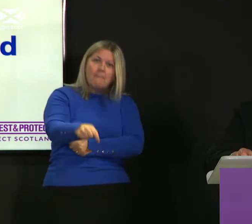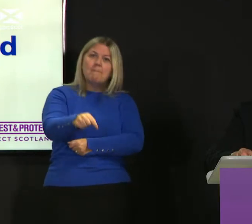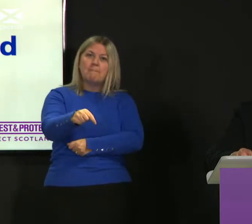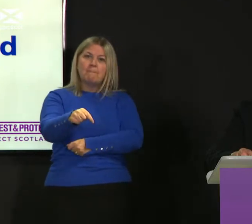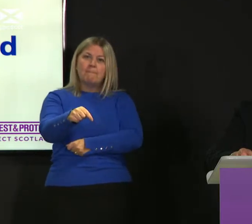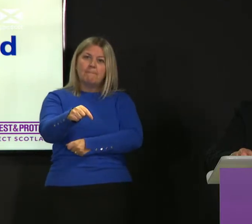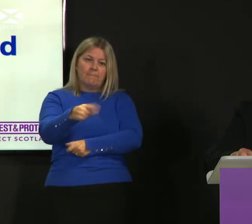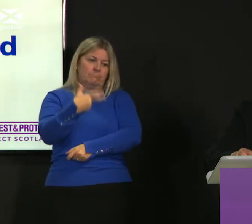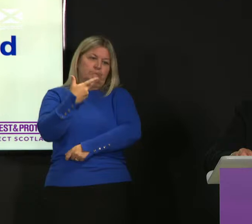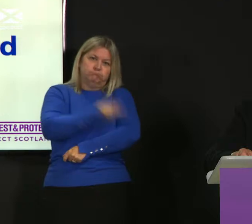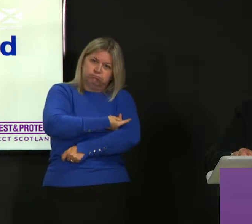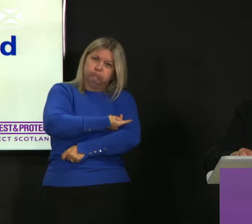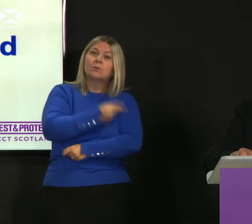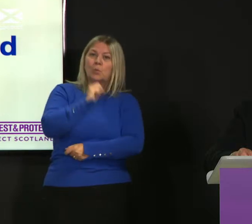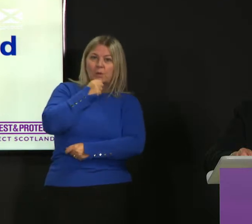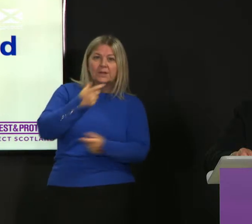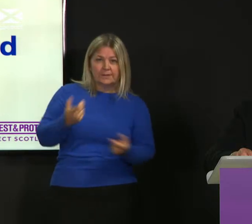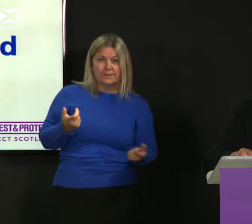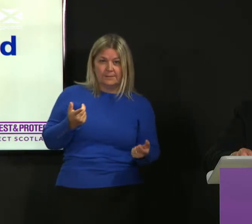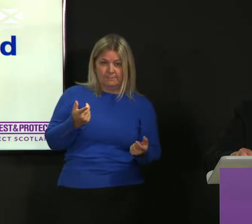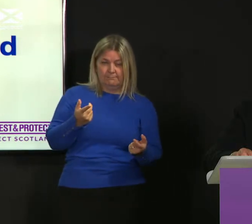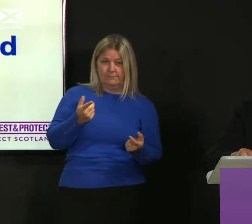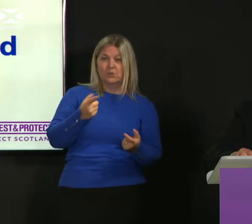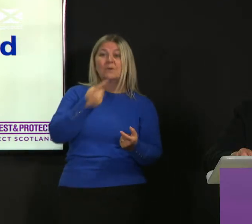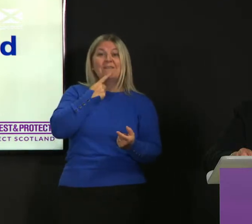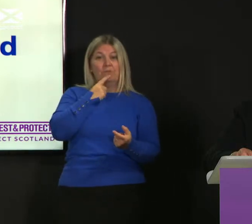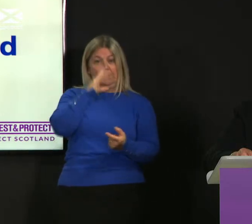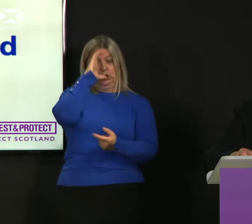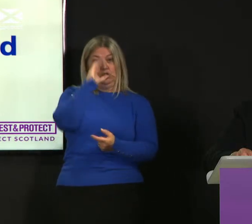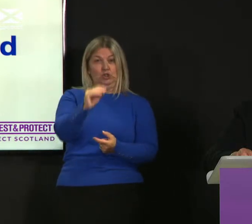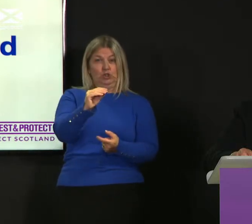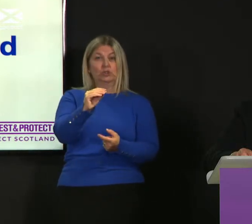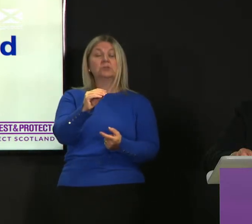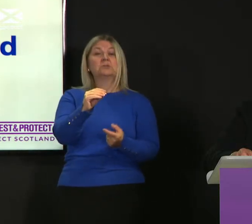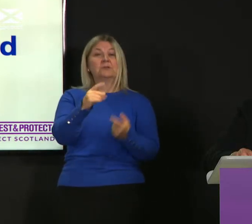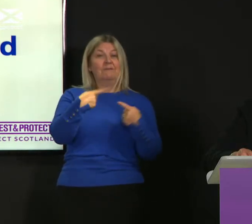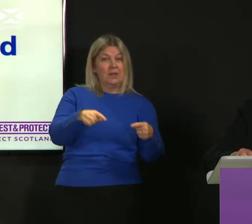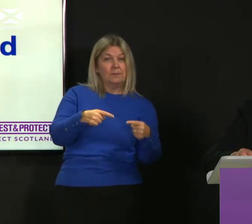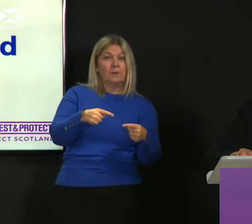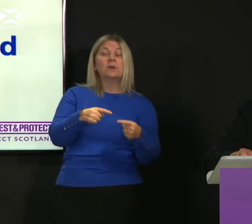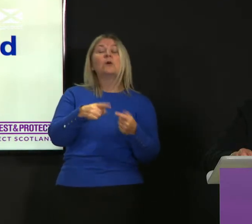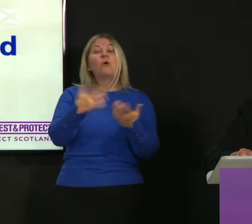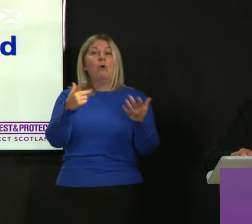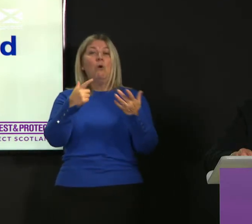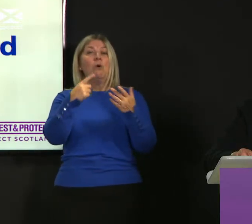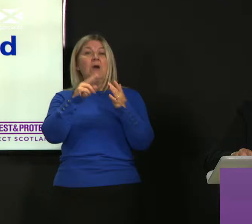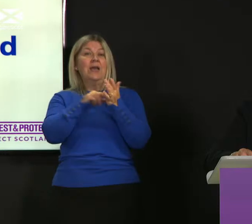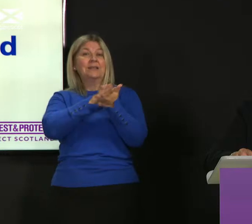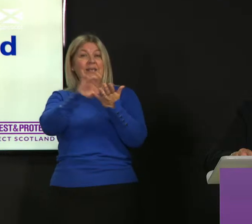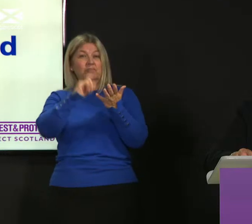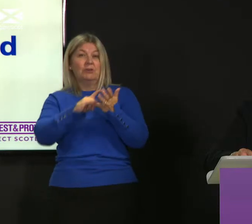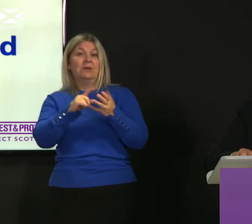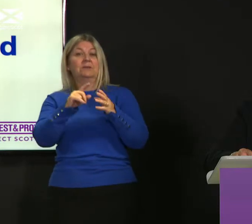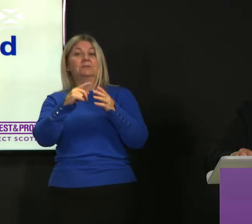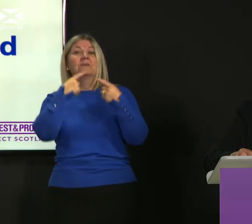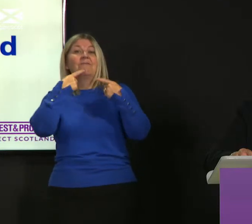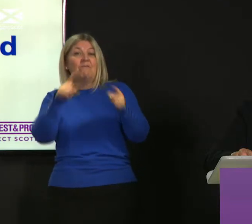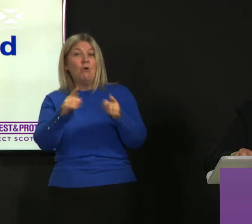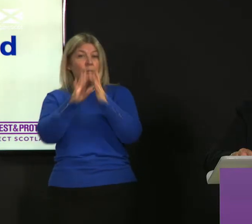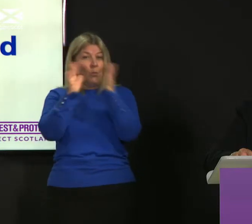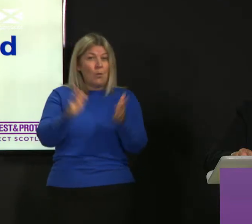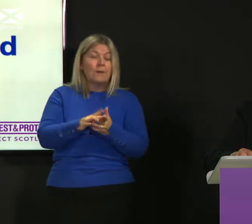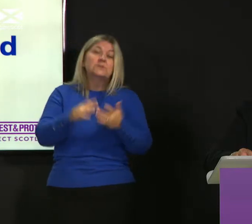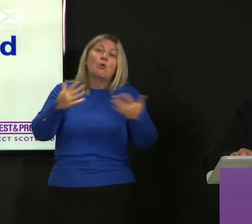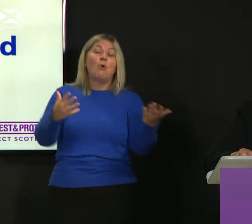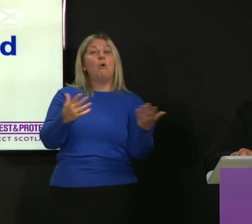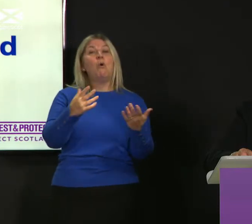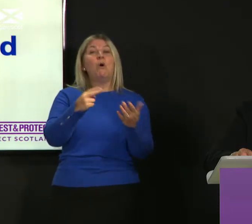and what you need to do from NHS Inform website or by calling NHS 24 on the free phone number 0800